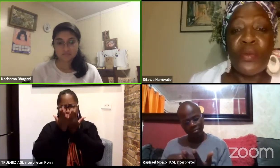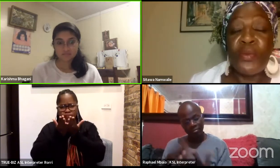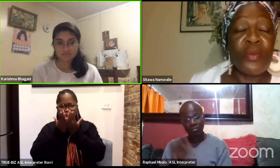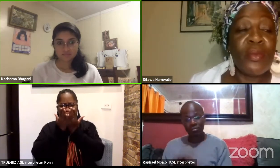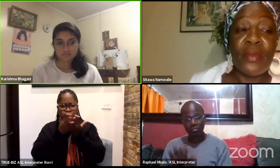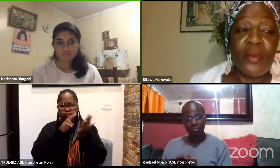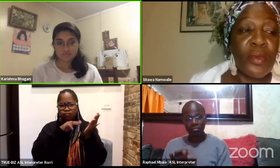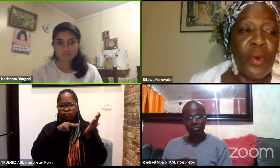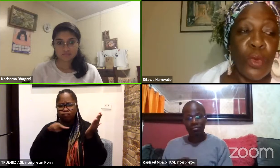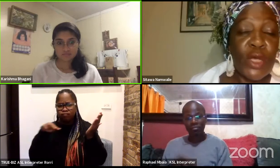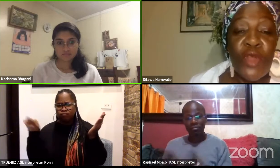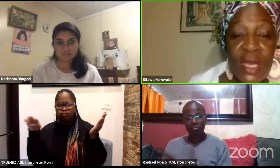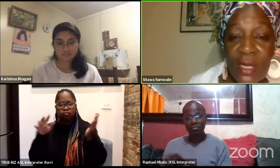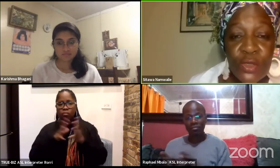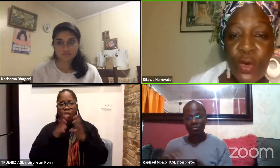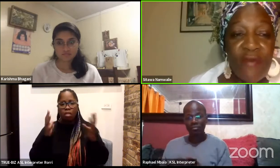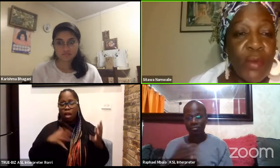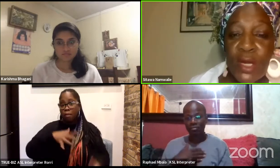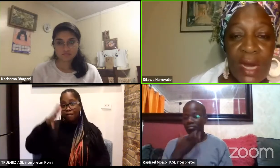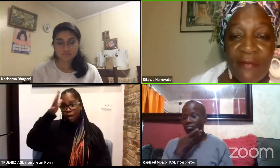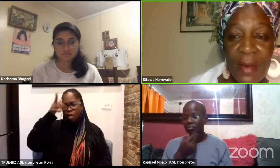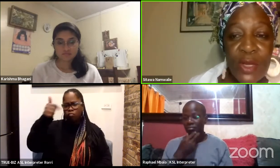Again, my father was a reader, so everybody in our family